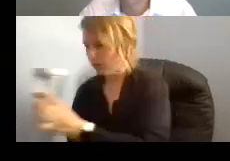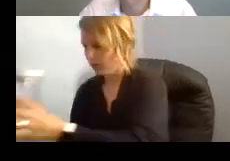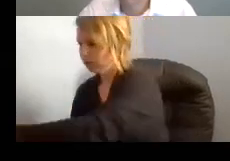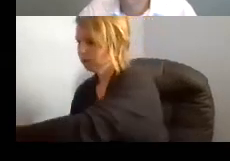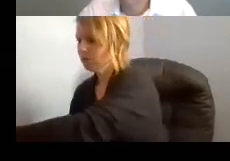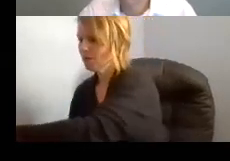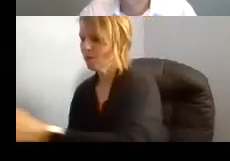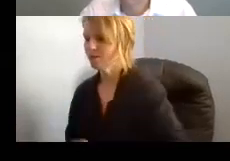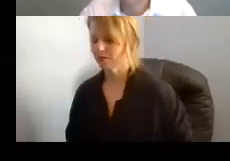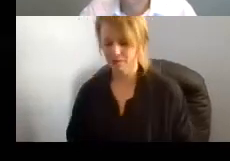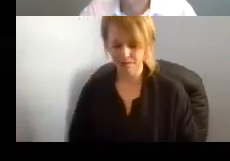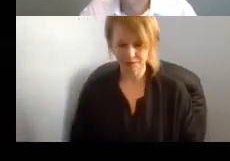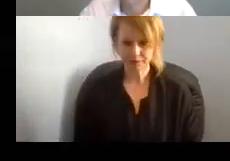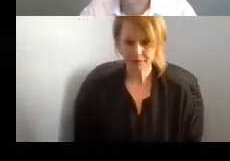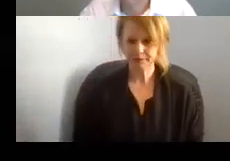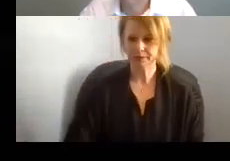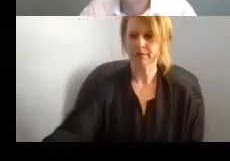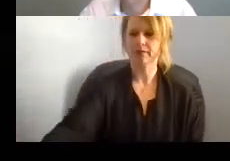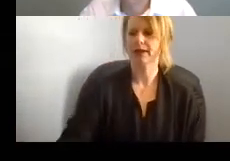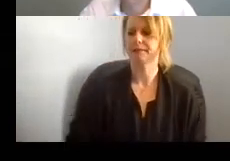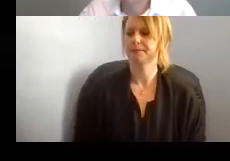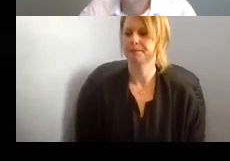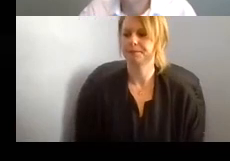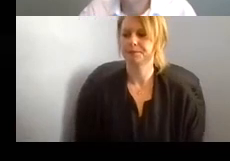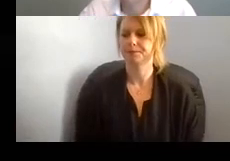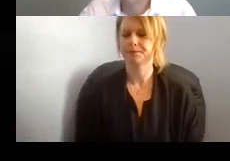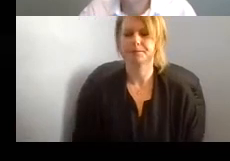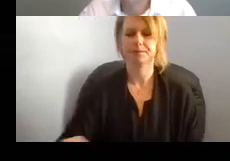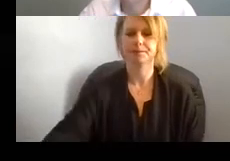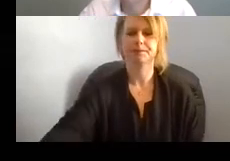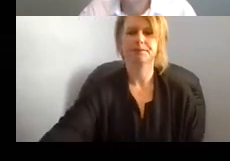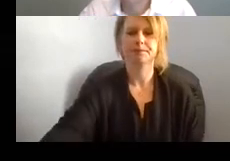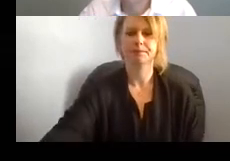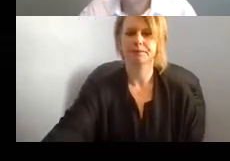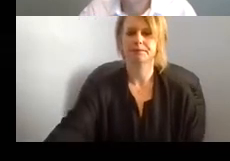Okay. Got next question up here. Just want to do a quick time check.